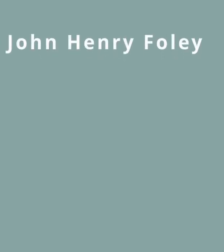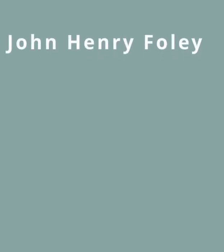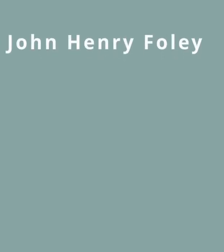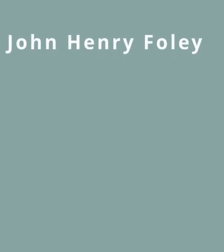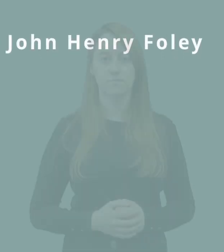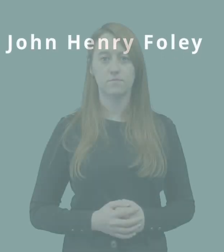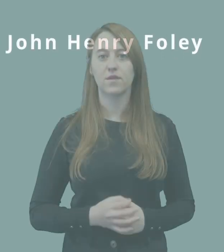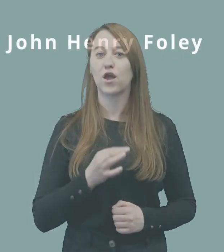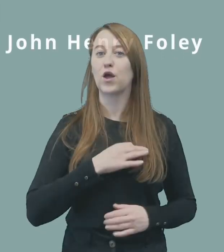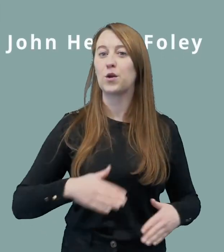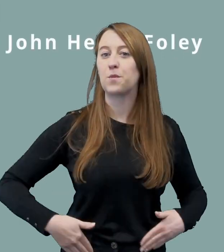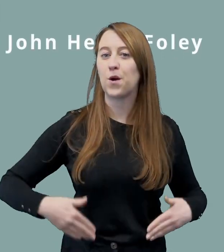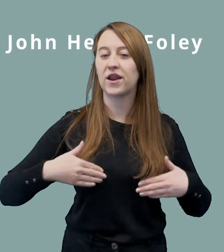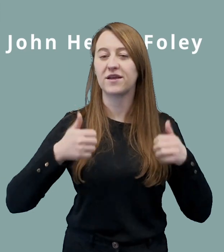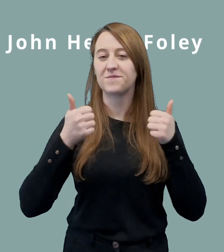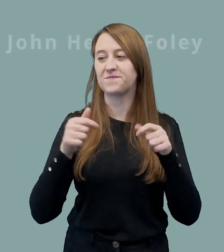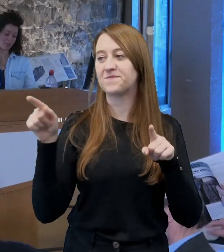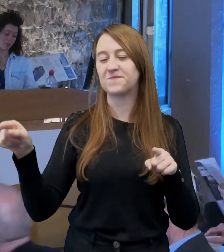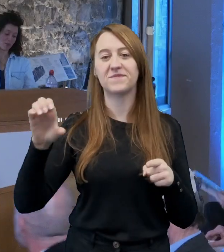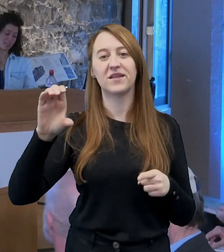Good morning. As Charles has already introduced me, I'm Sophie.